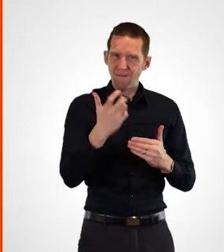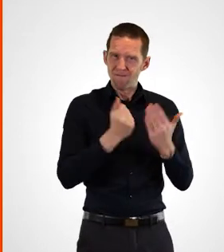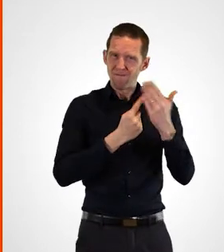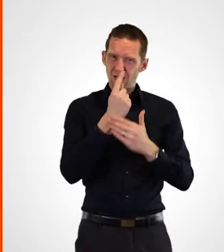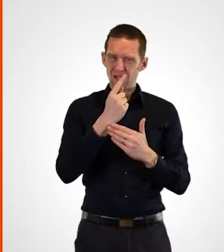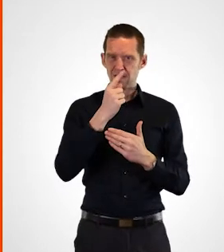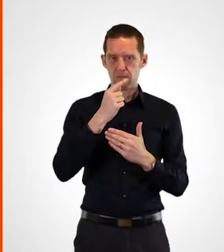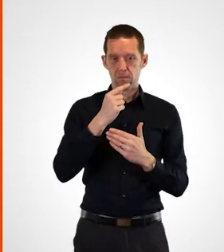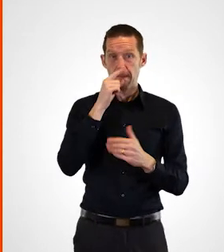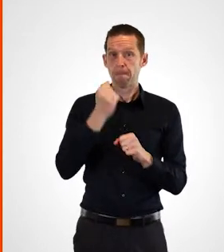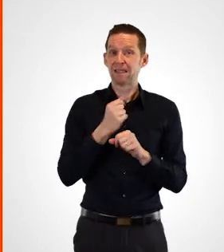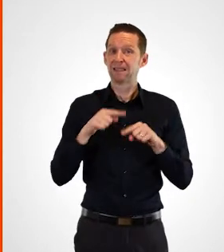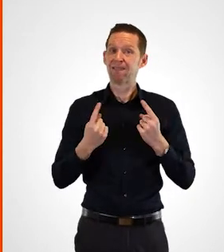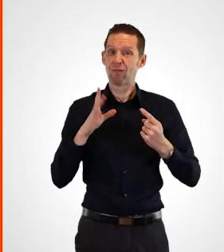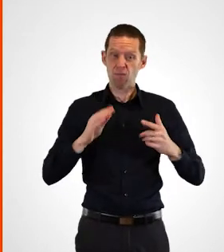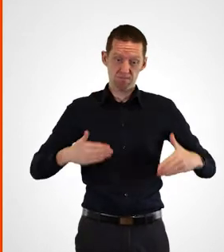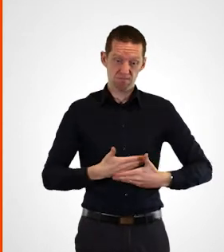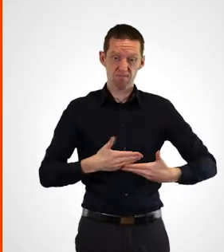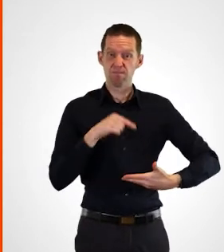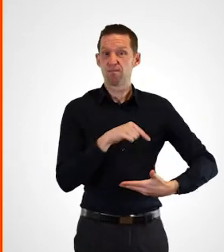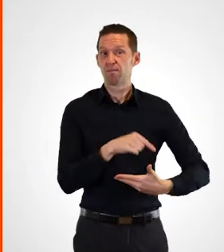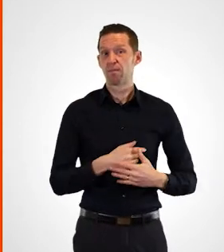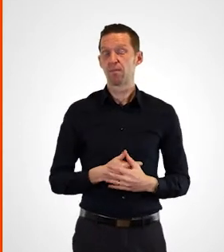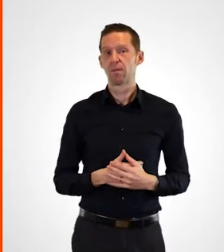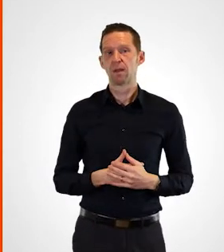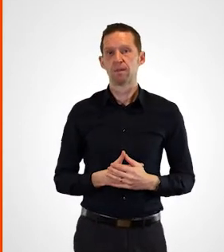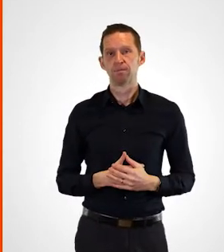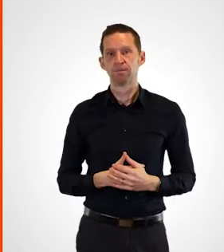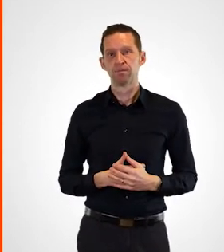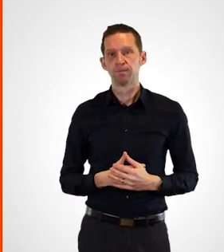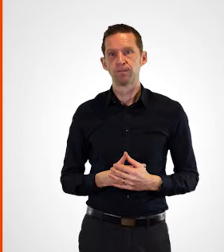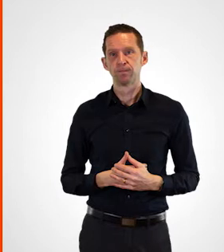you can make a difference right from the beginning.